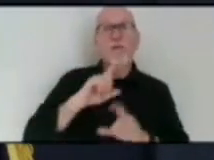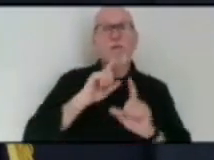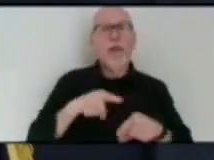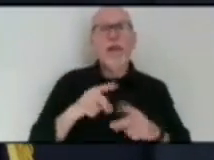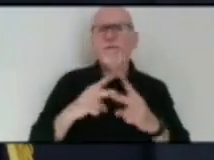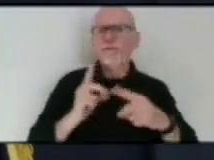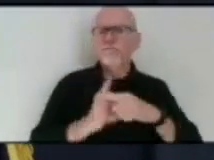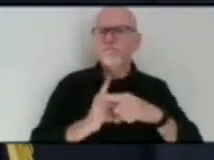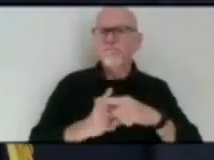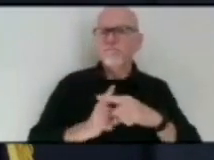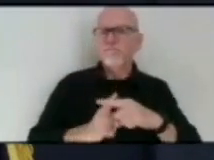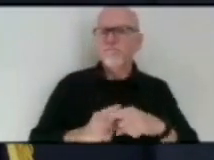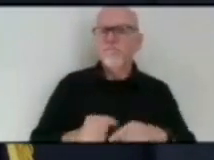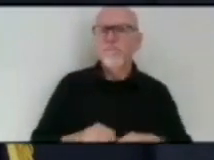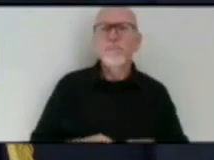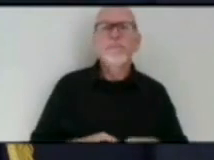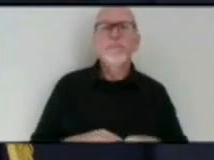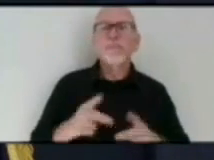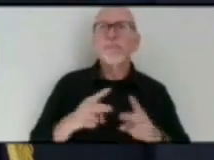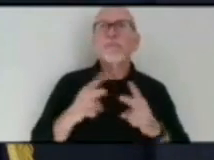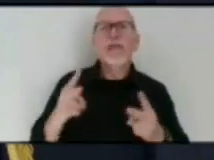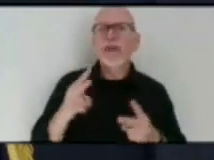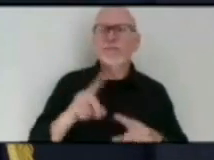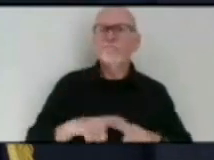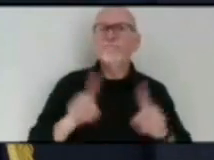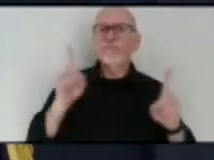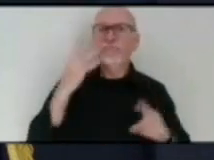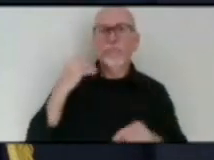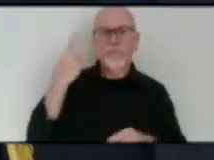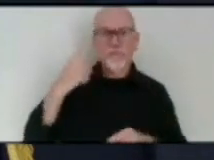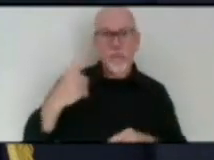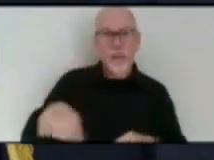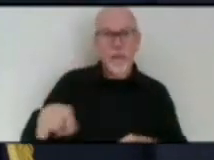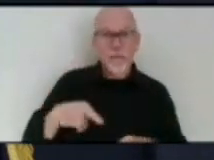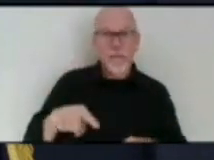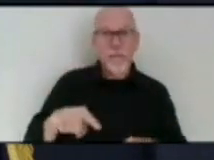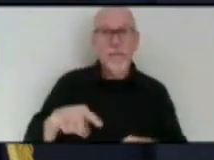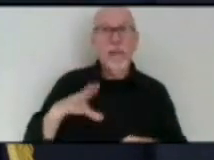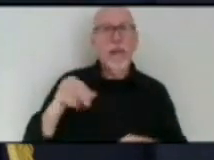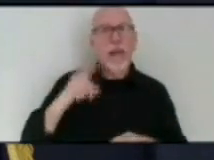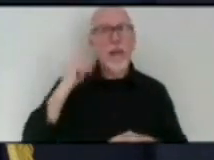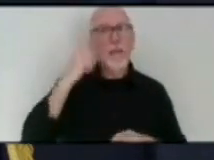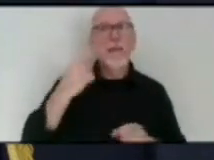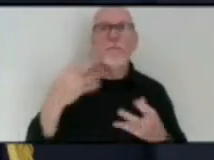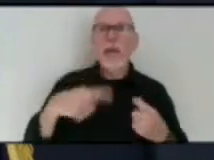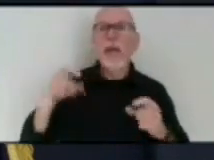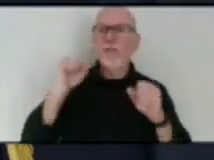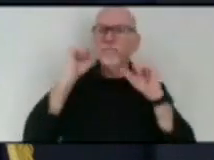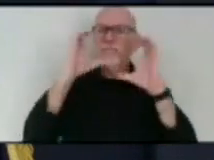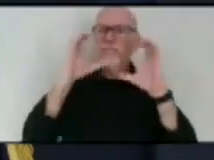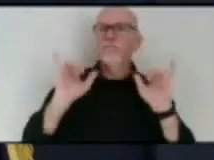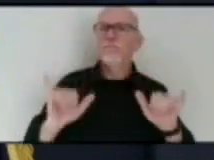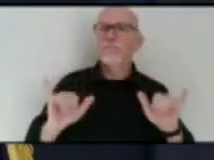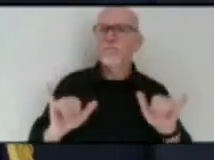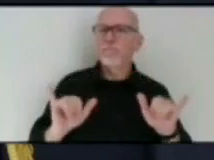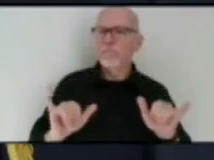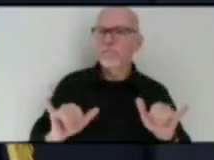matter of fact, it's been a very unique experience for them and a very broadening assignment for them. And they're enjoying what they are doing